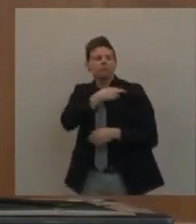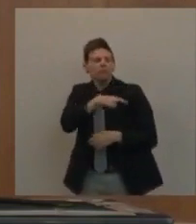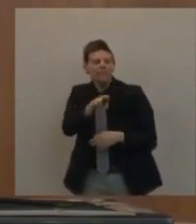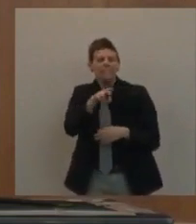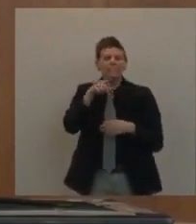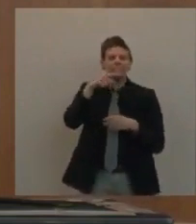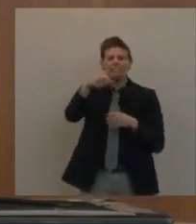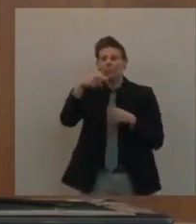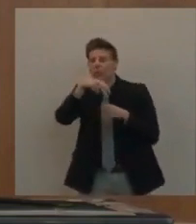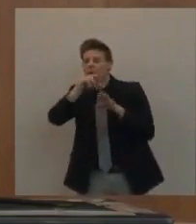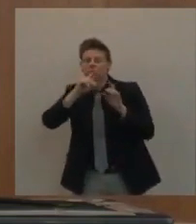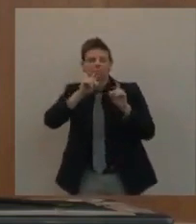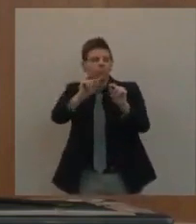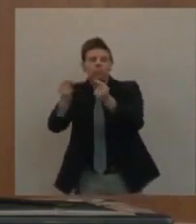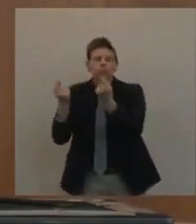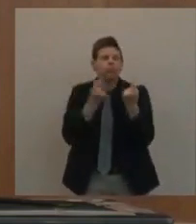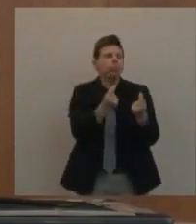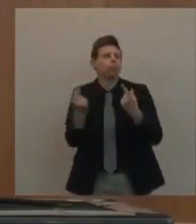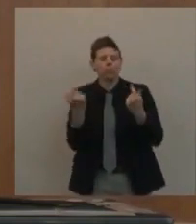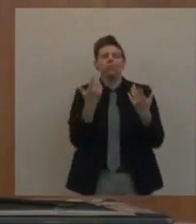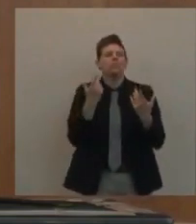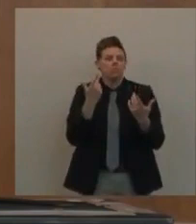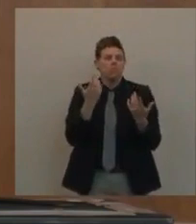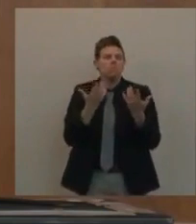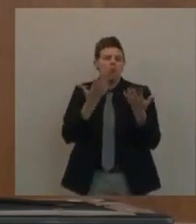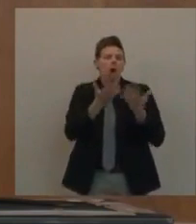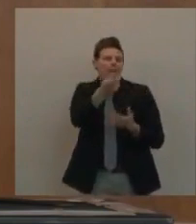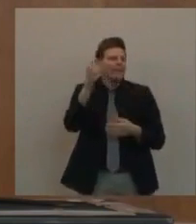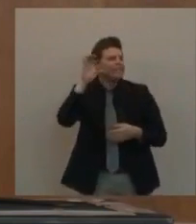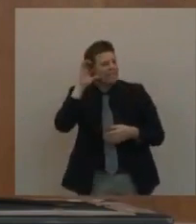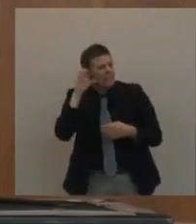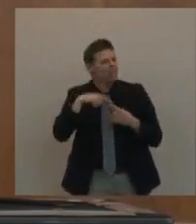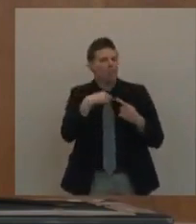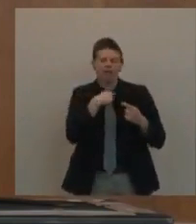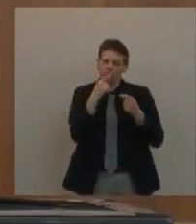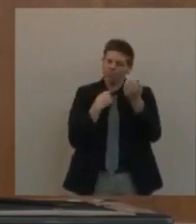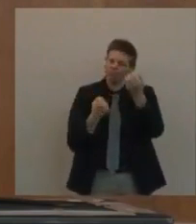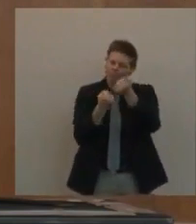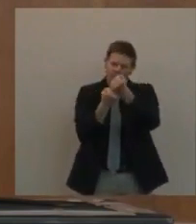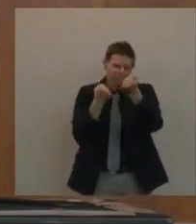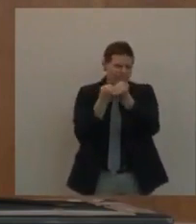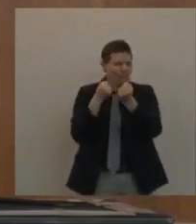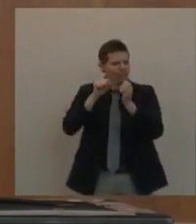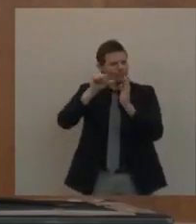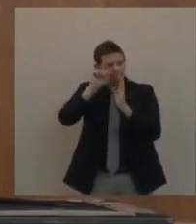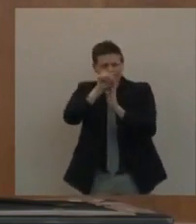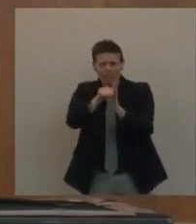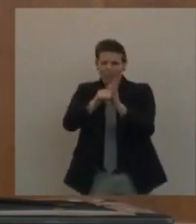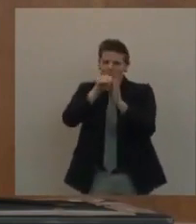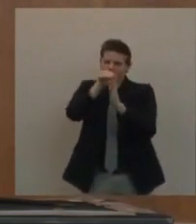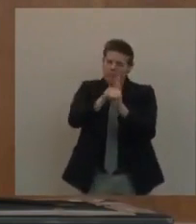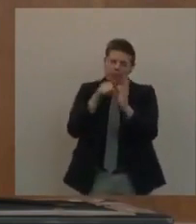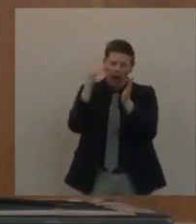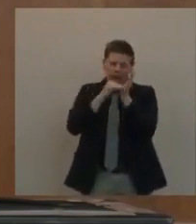IF YOU ARE ONE OF THOSE FAITH BASED ORGANIZATIONS, HASN’T QUITE MADE UP YOUR MIND, YOU ARE CERTAINLY GOING TO HEAR FROM US.